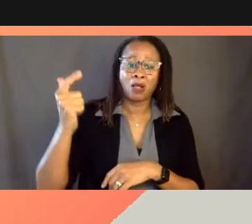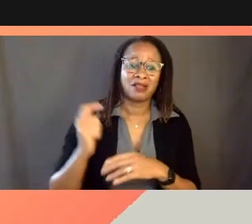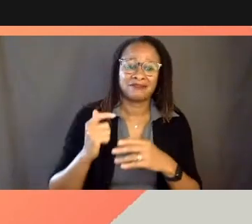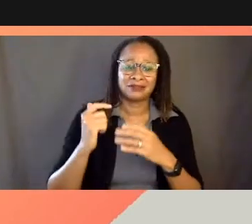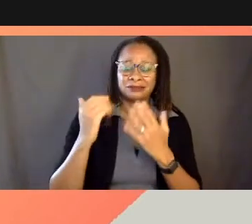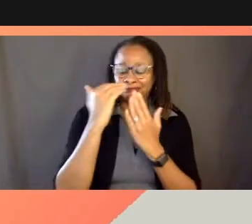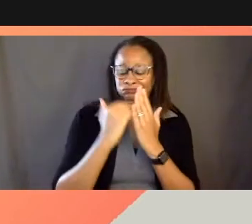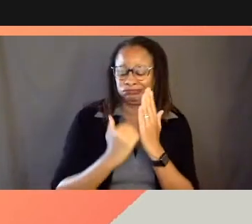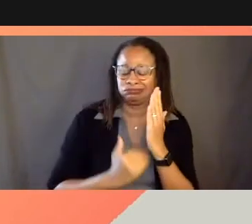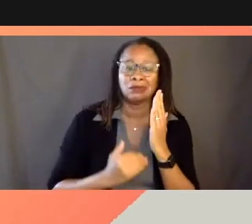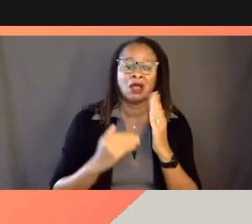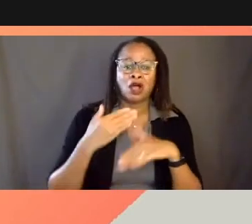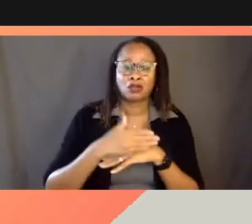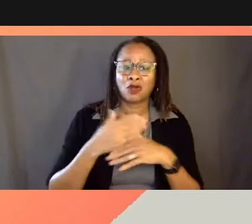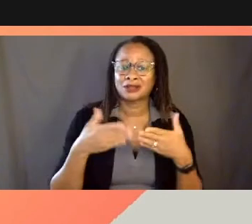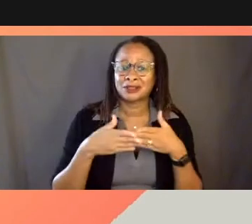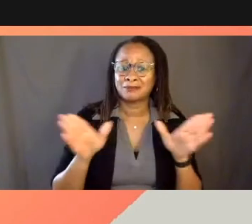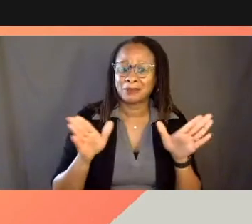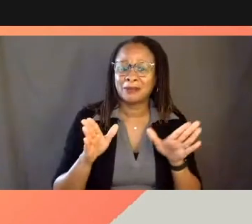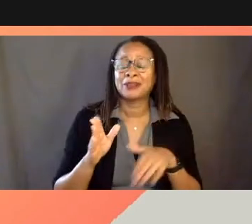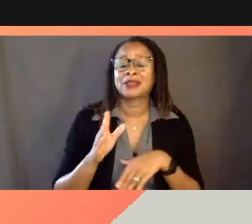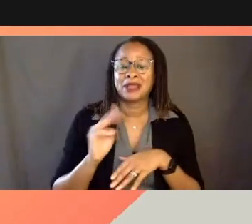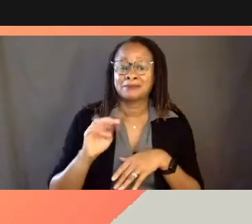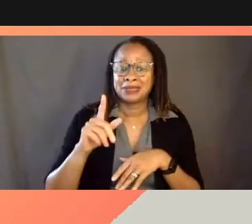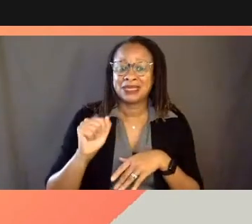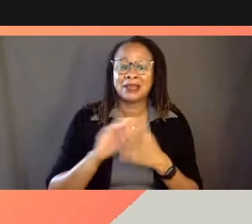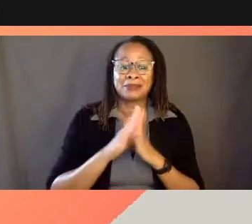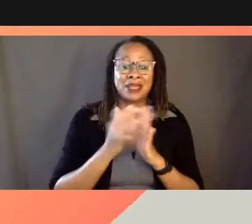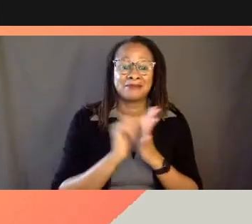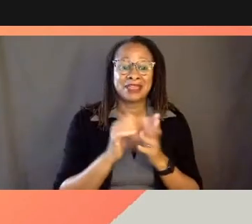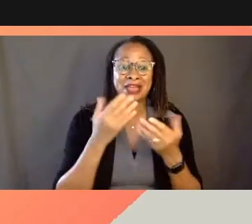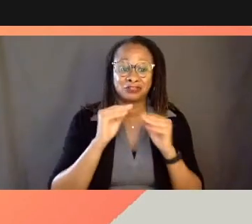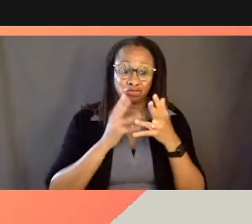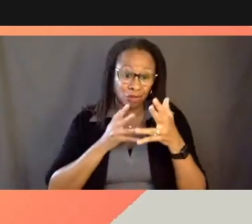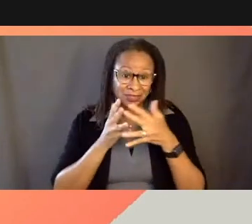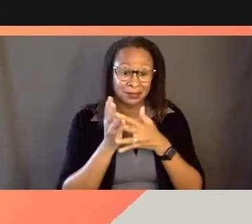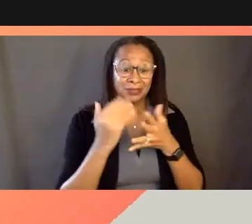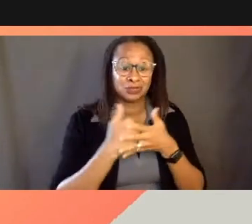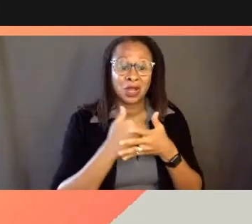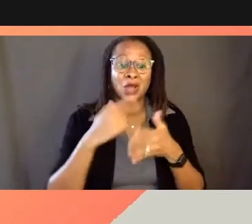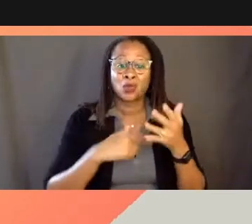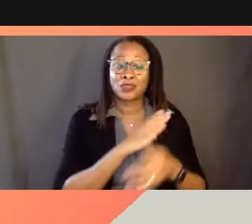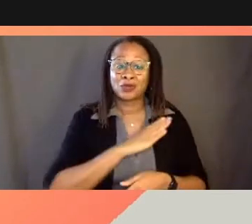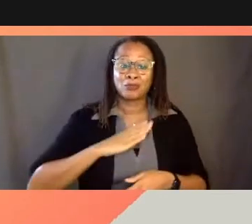across public media be that transparent about what their board, what their senior staff,